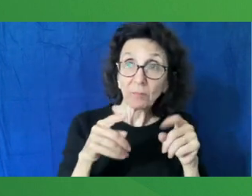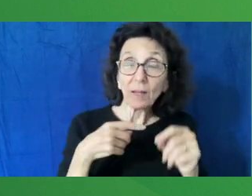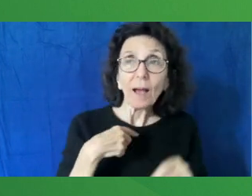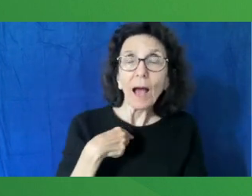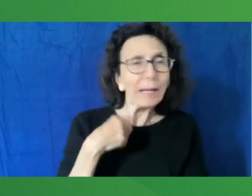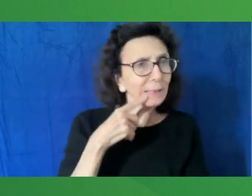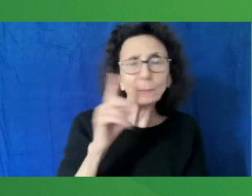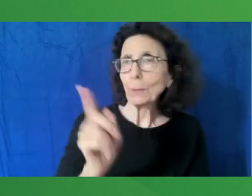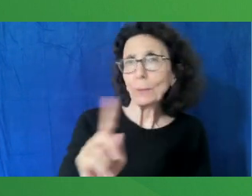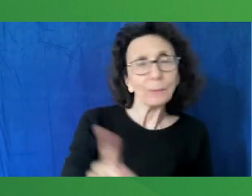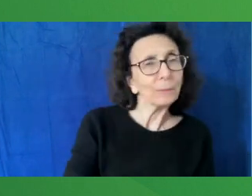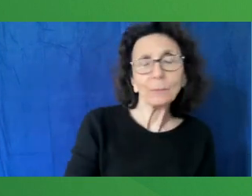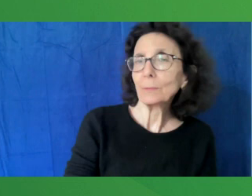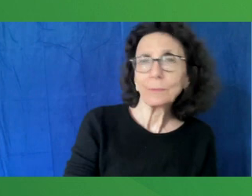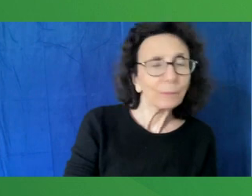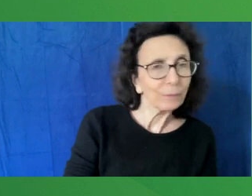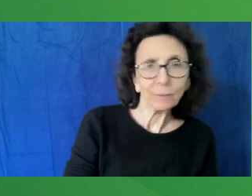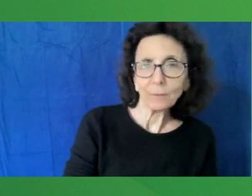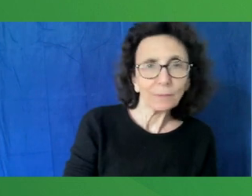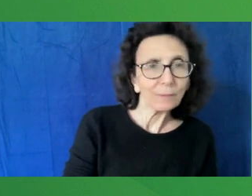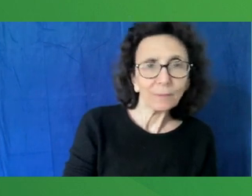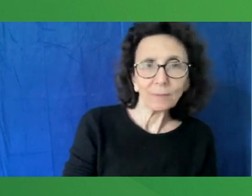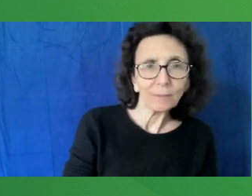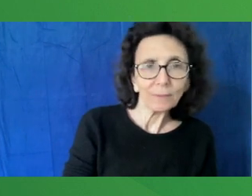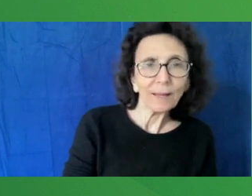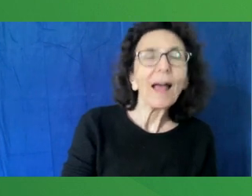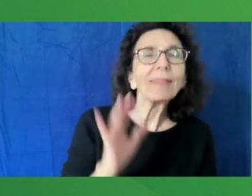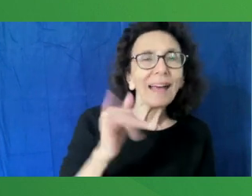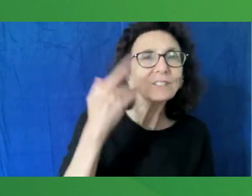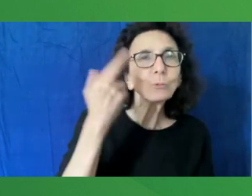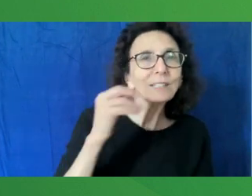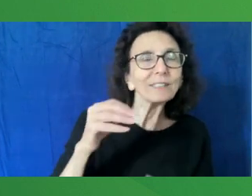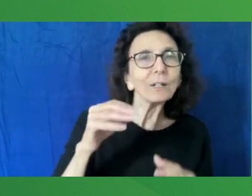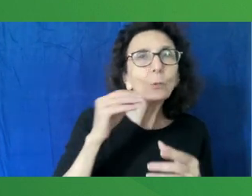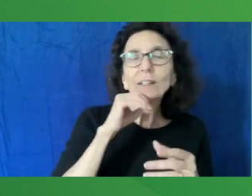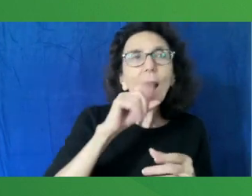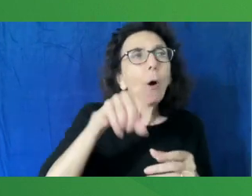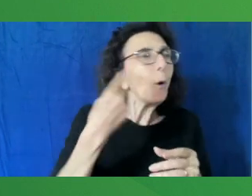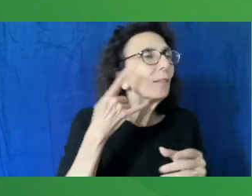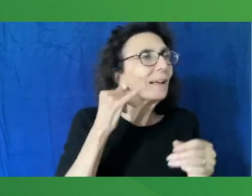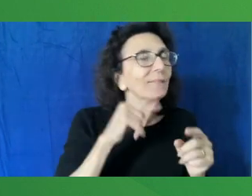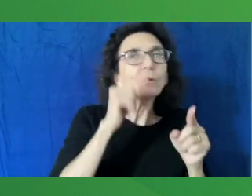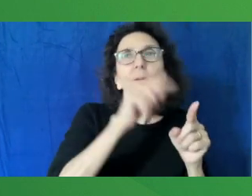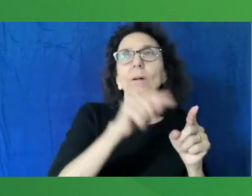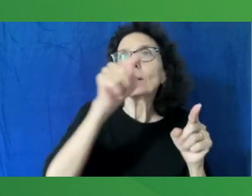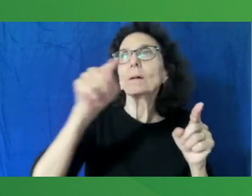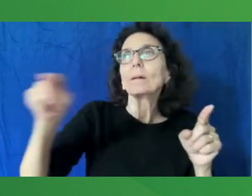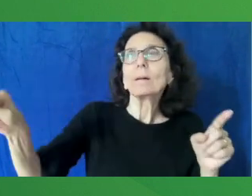And that's why we added other states, because both in terms of size and climate, it isn't